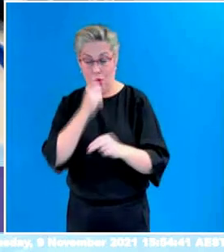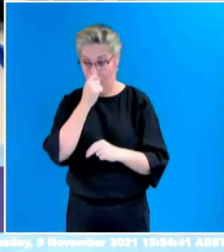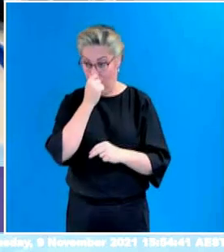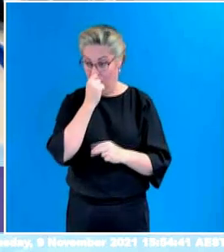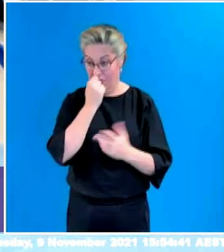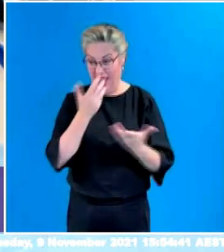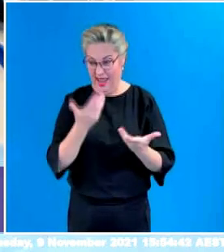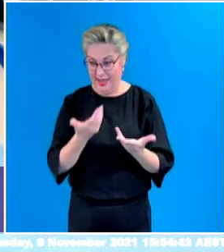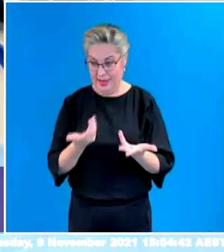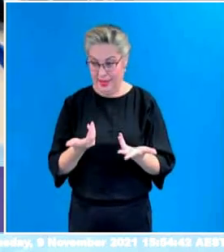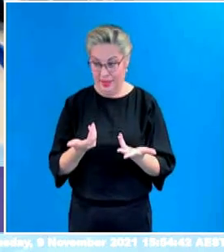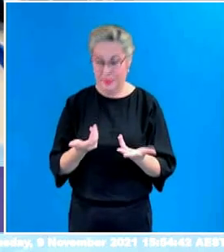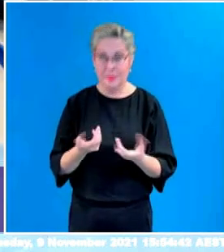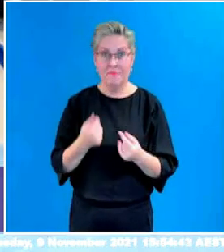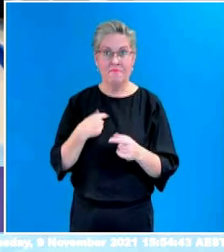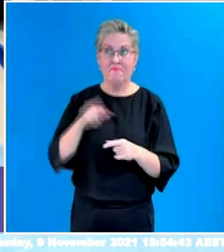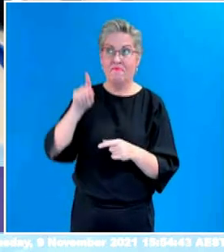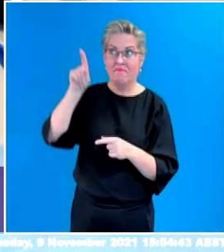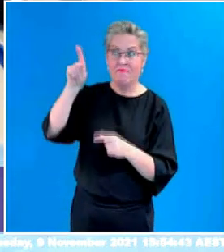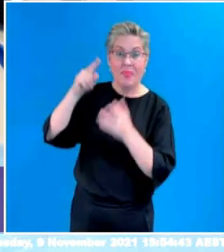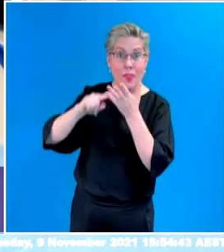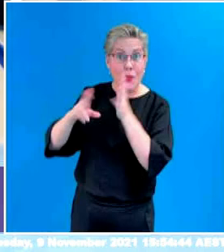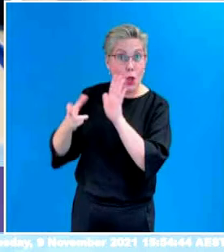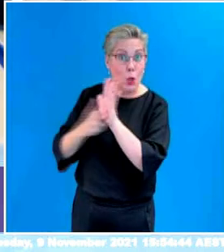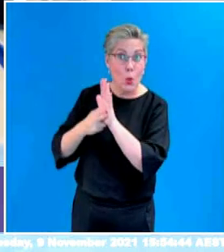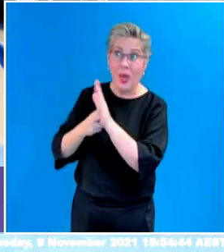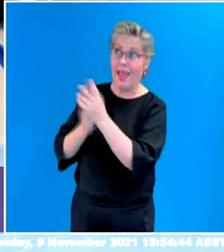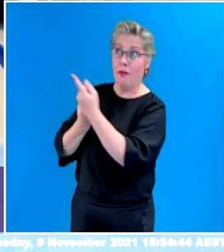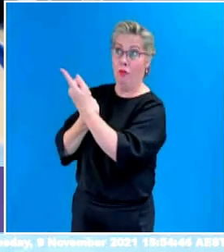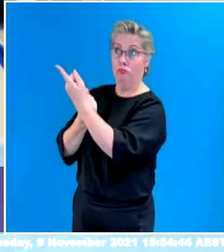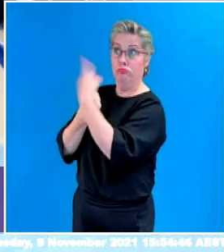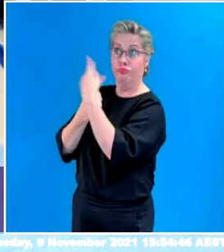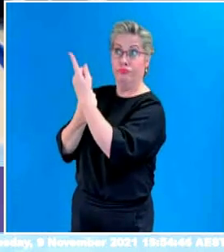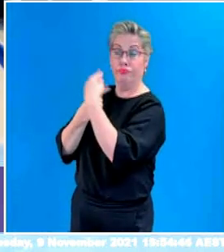from the committee as to what a focal point should be, there is no --- unlike,